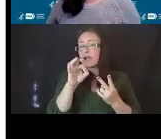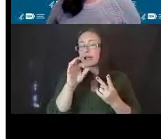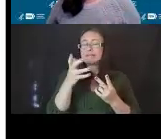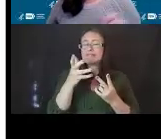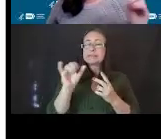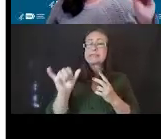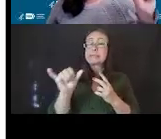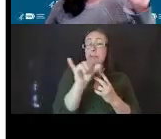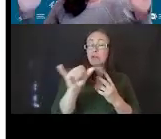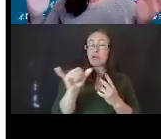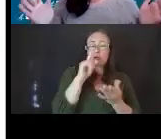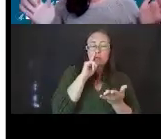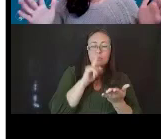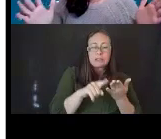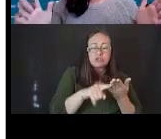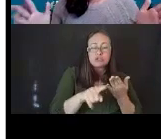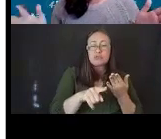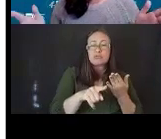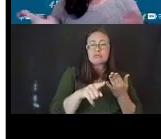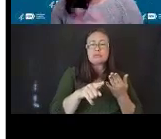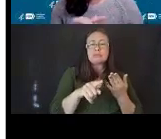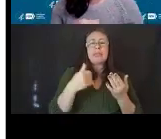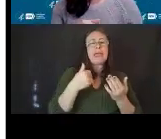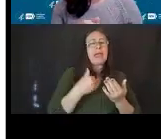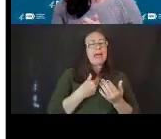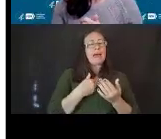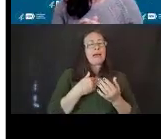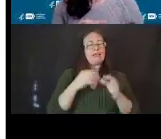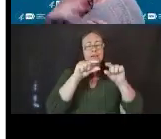is that NIH in general is moving away